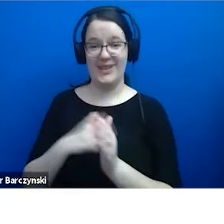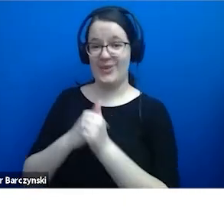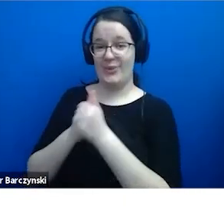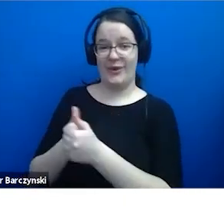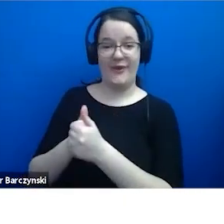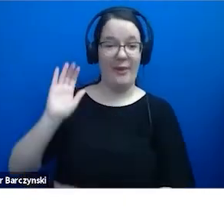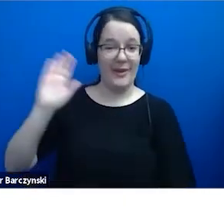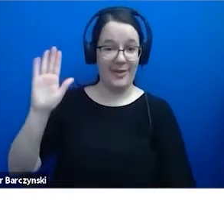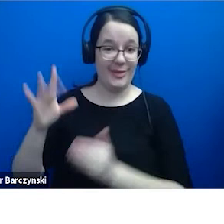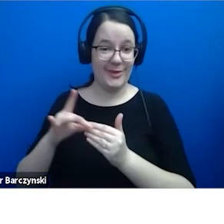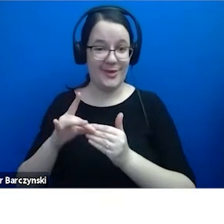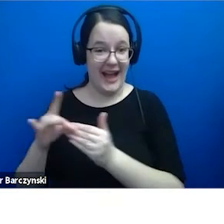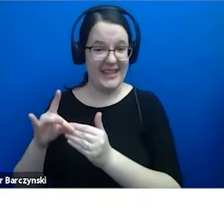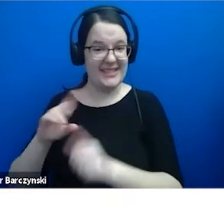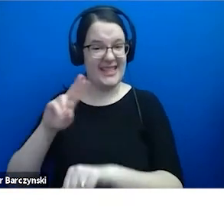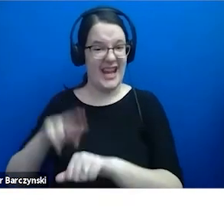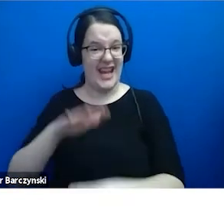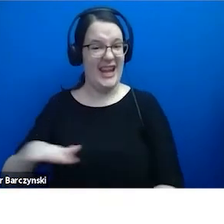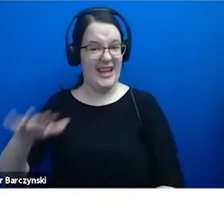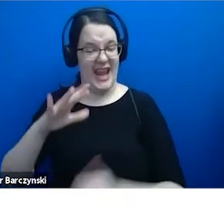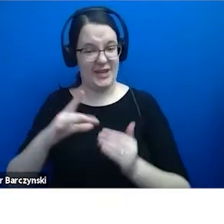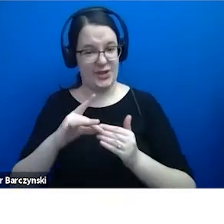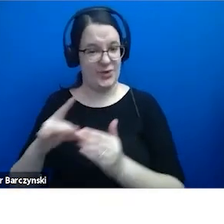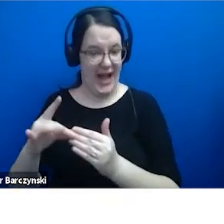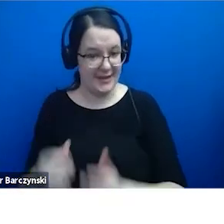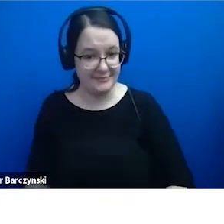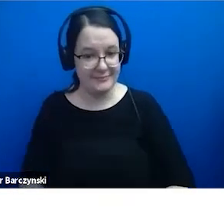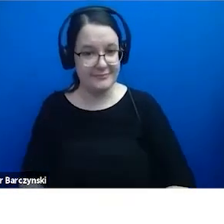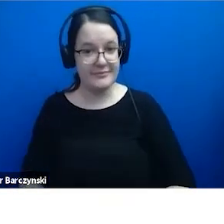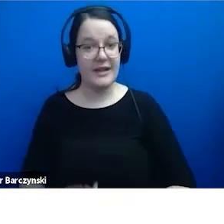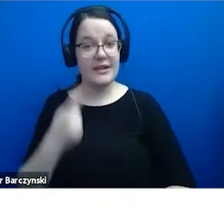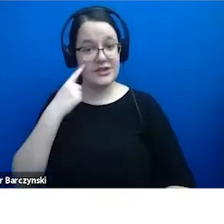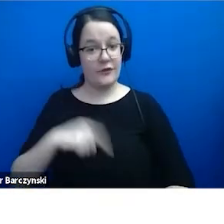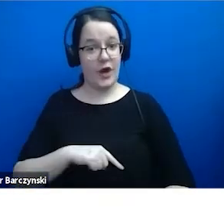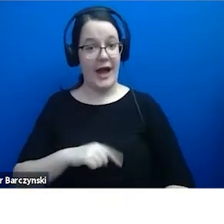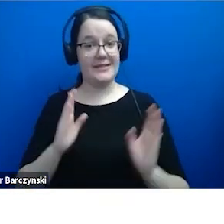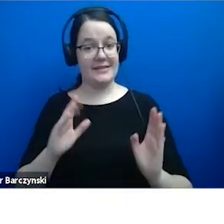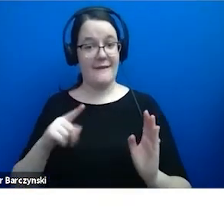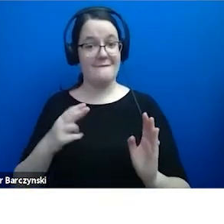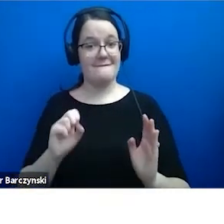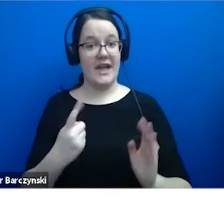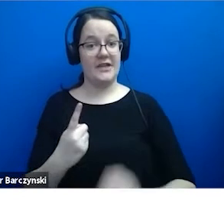guidelines those national guidelines so for us phase 1a is healthcare workers and long-term care